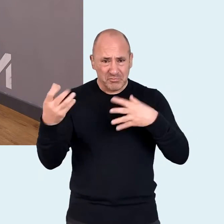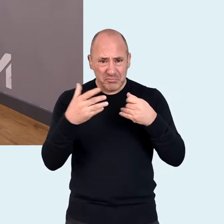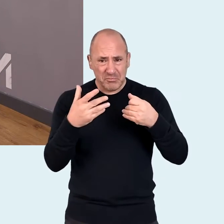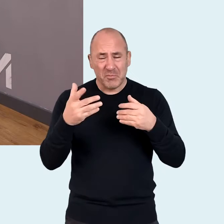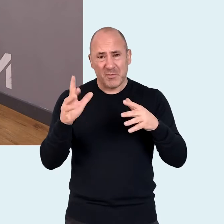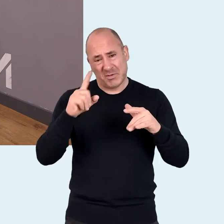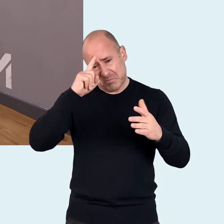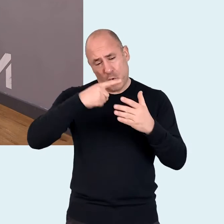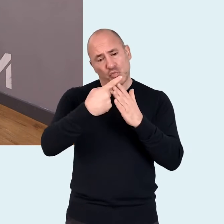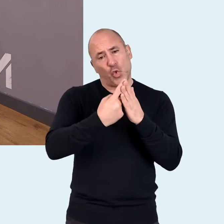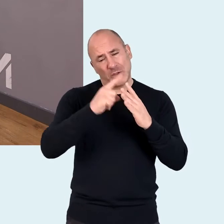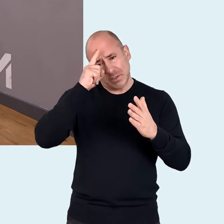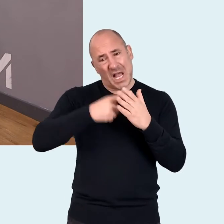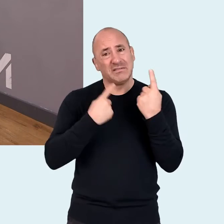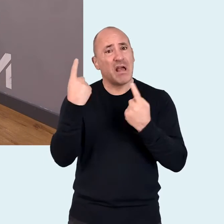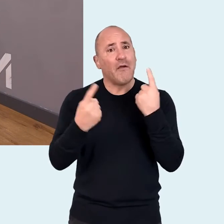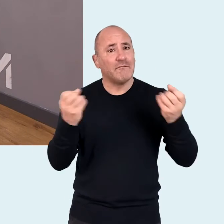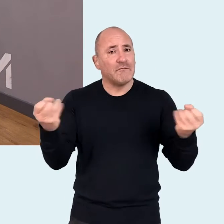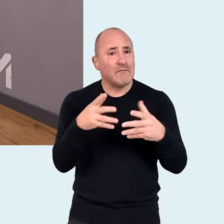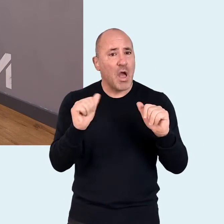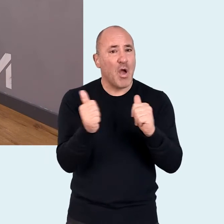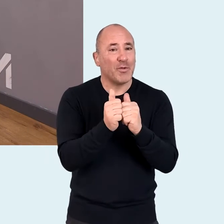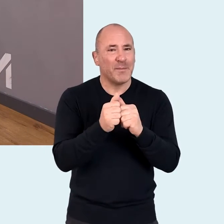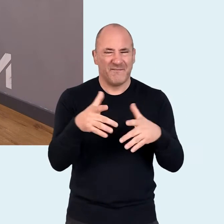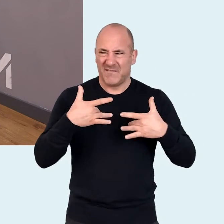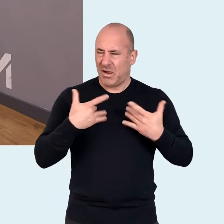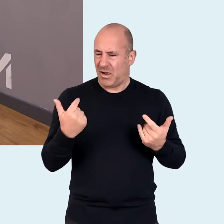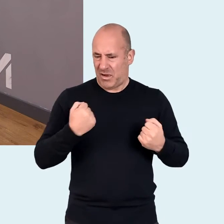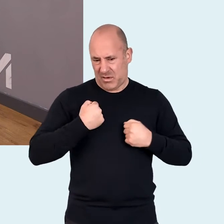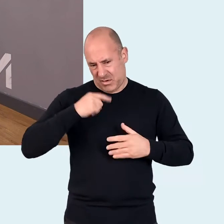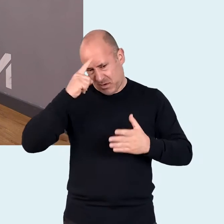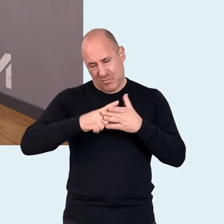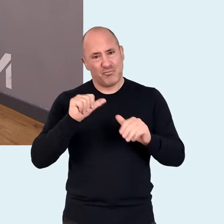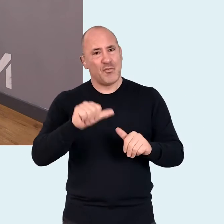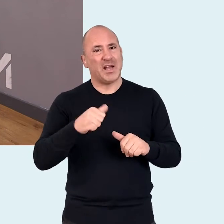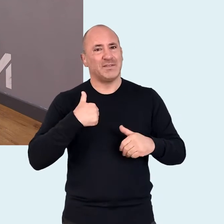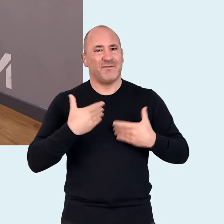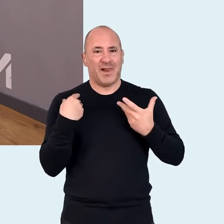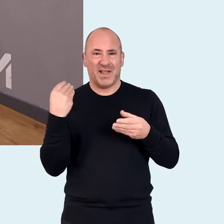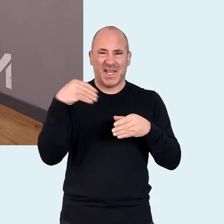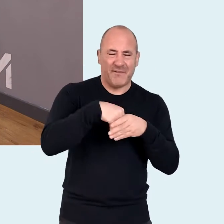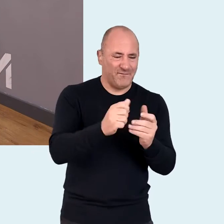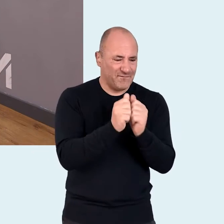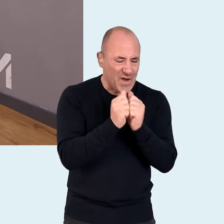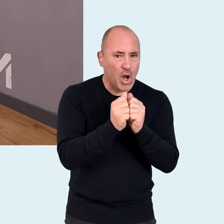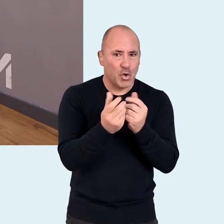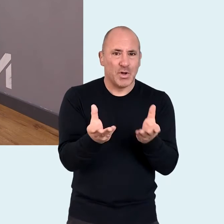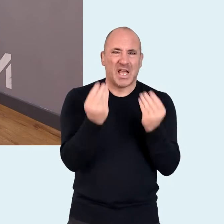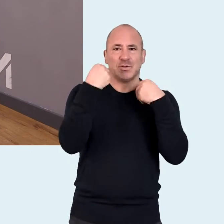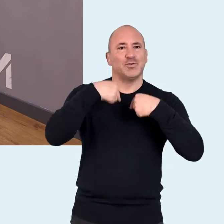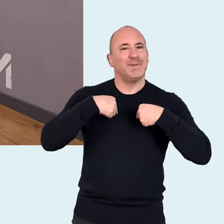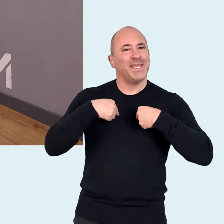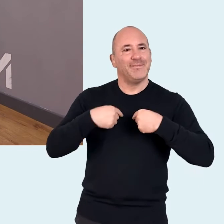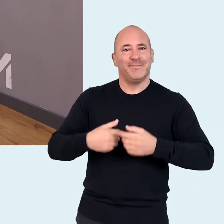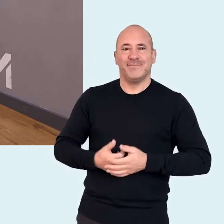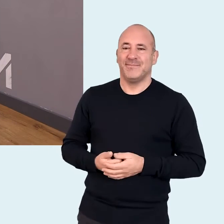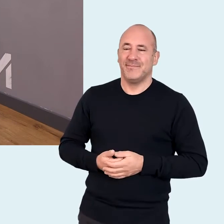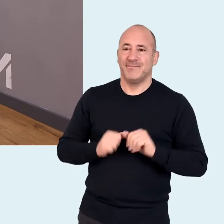part of deciding the rules to abide by. It gives ownership and choice, and it helps people feel valued and heard.